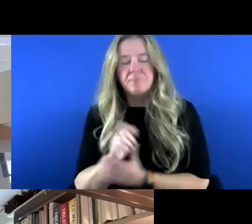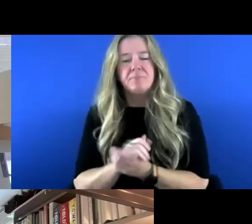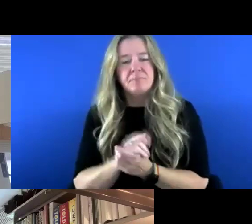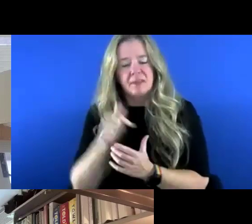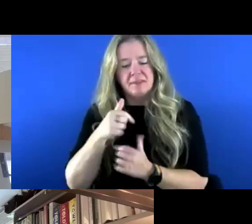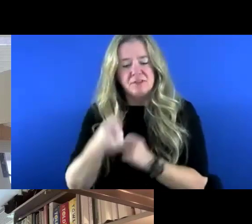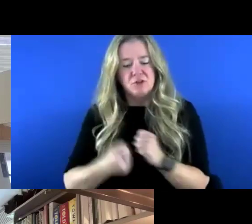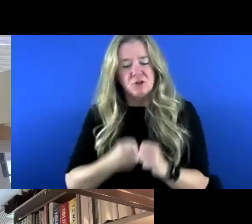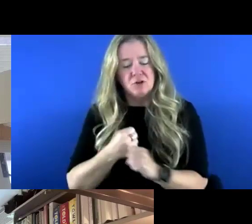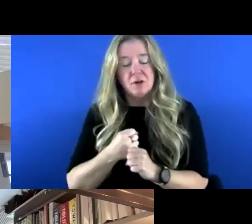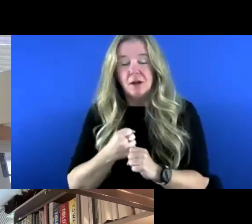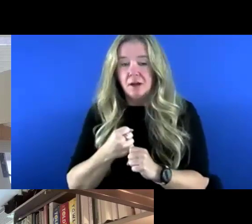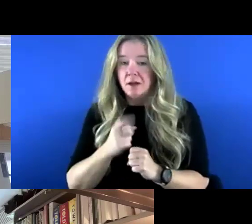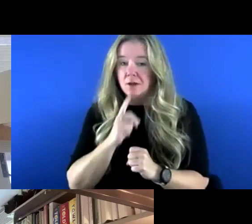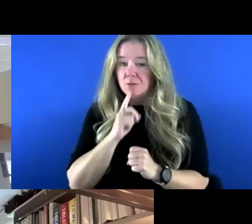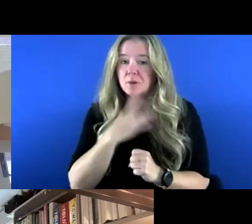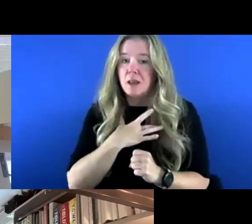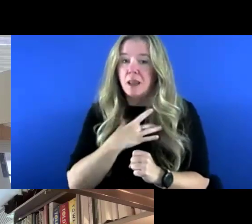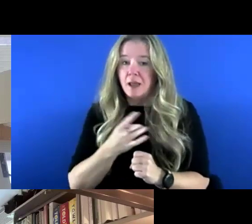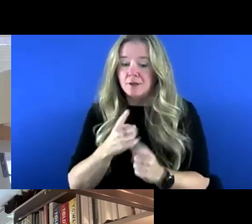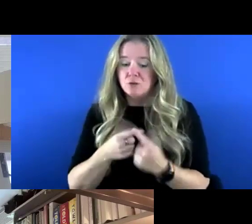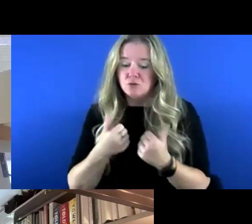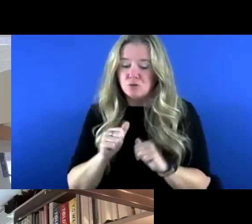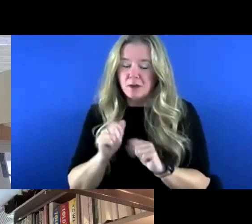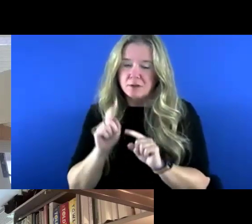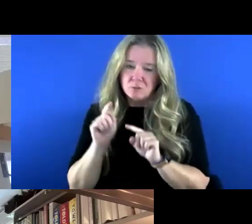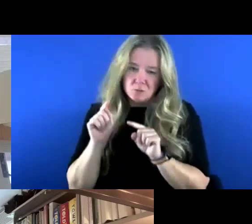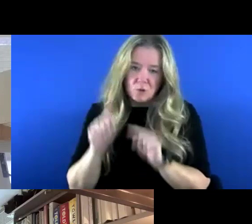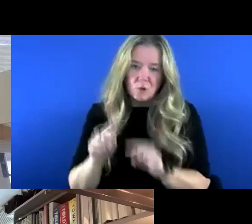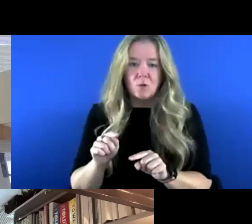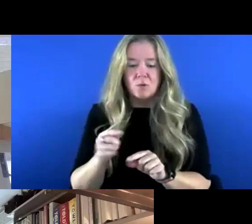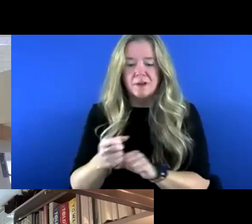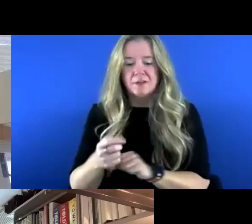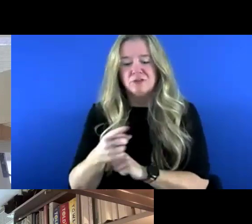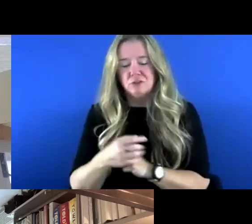So I would really like to try and get there next year